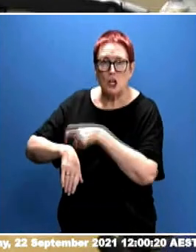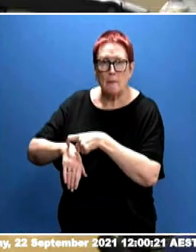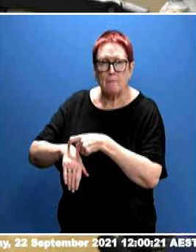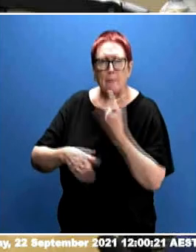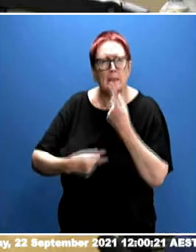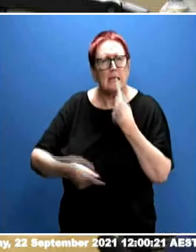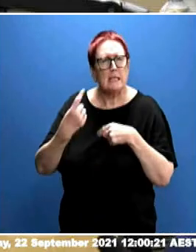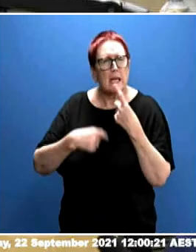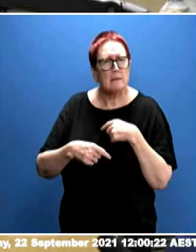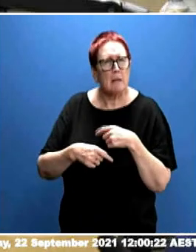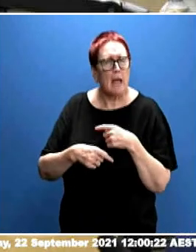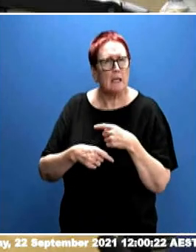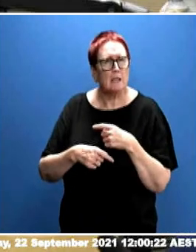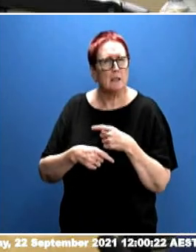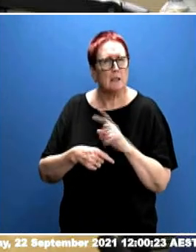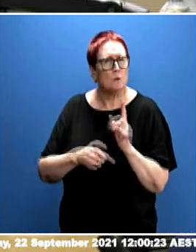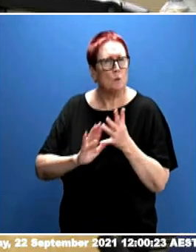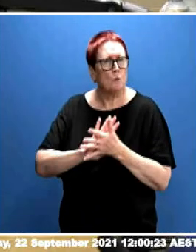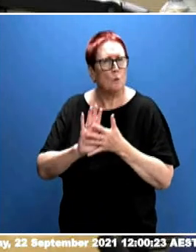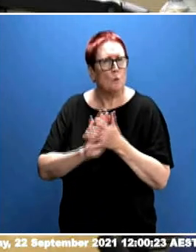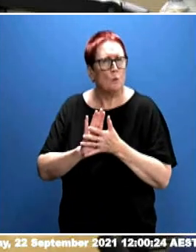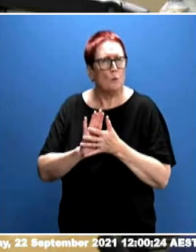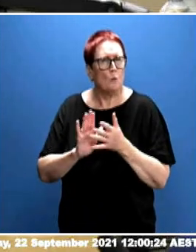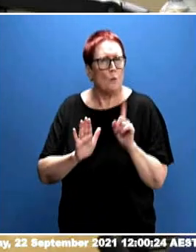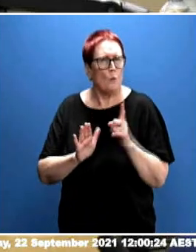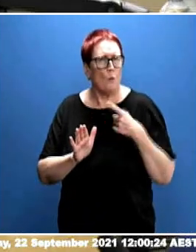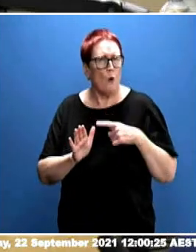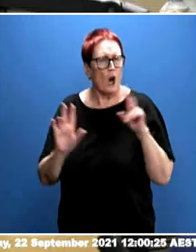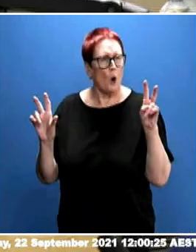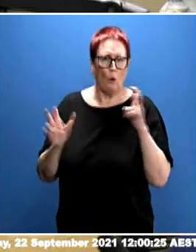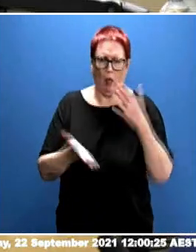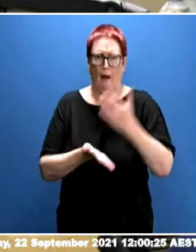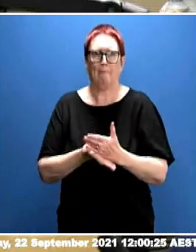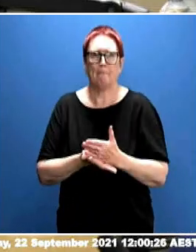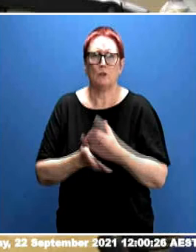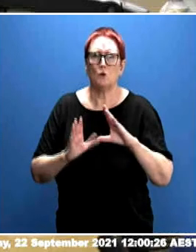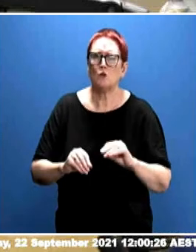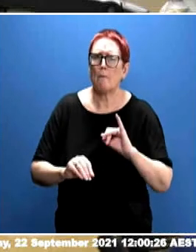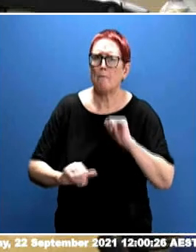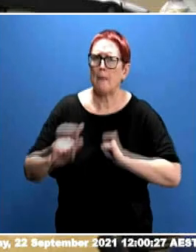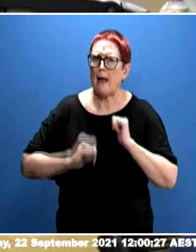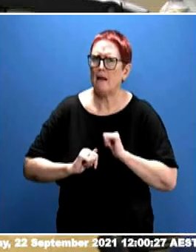Can you just explain about those and what the circuit-breaker rationale as you understand it is designed to do?